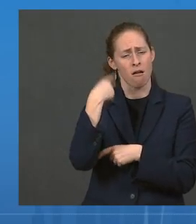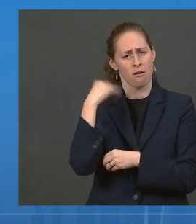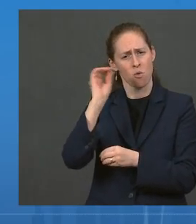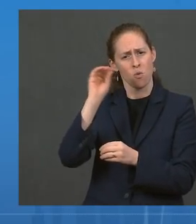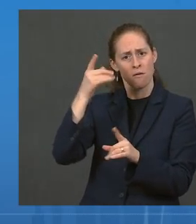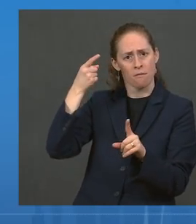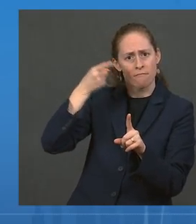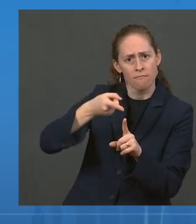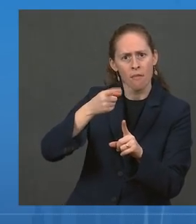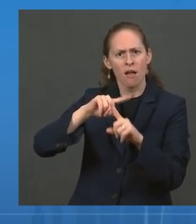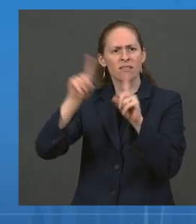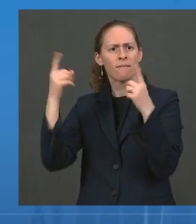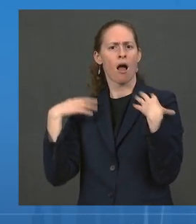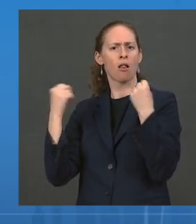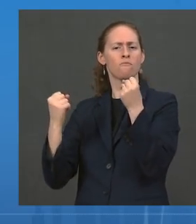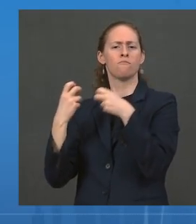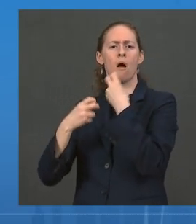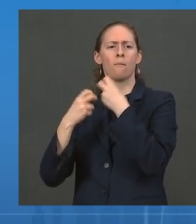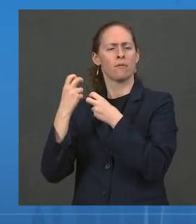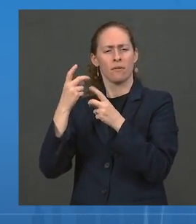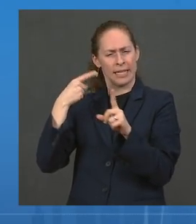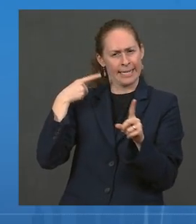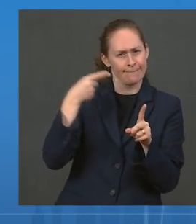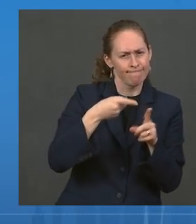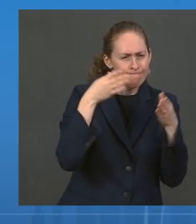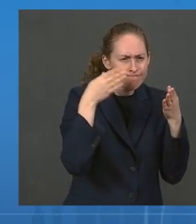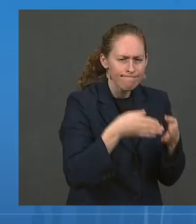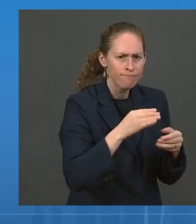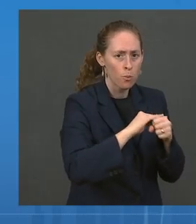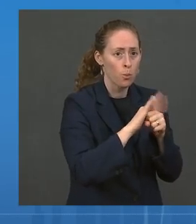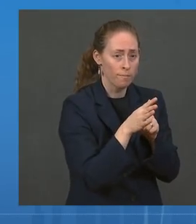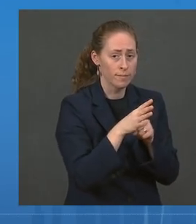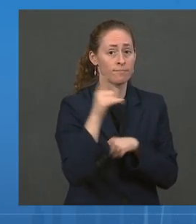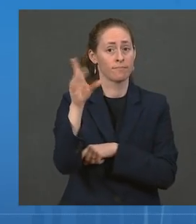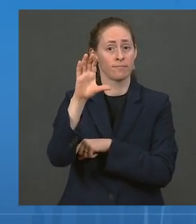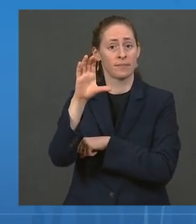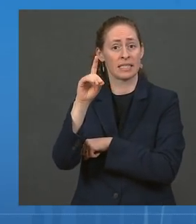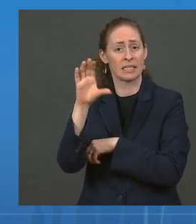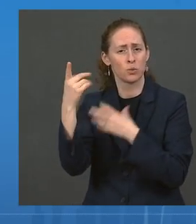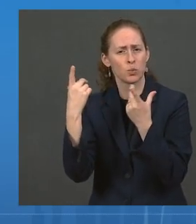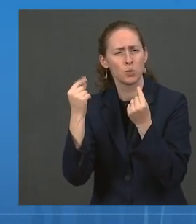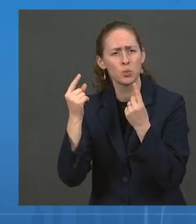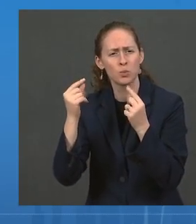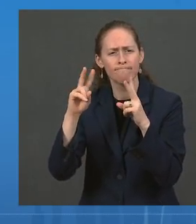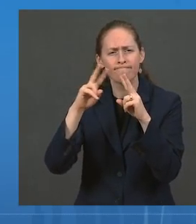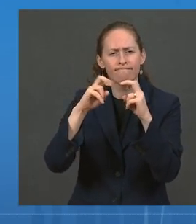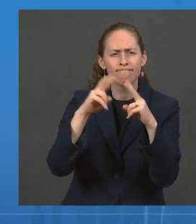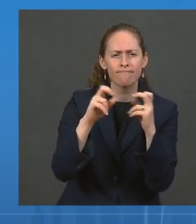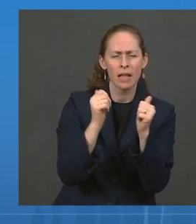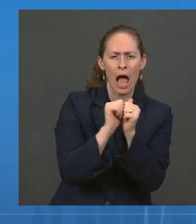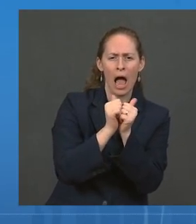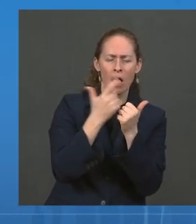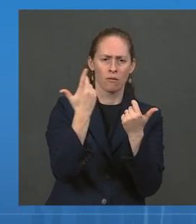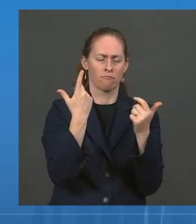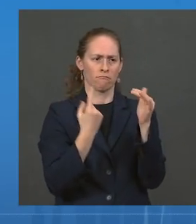more granularly to understand important trends, separated out by different demographic and geographic subgroups.